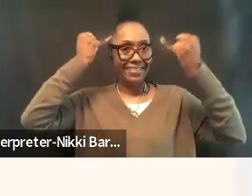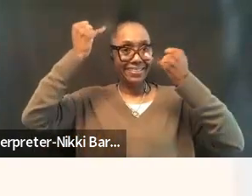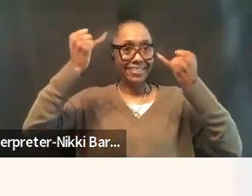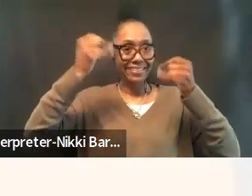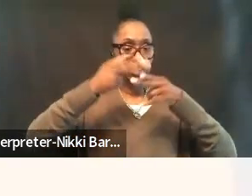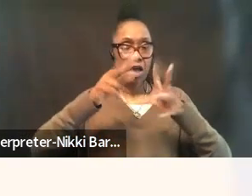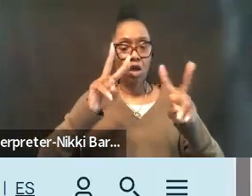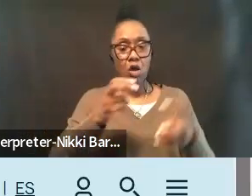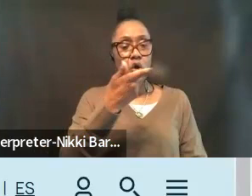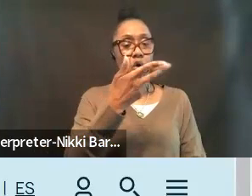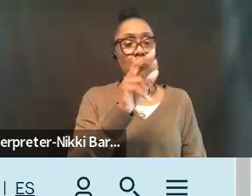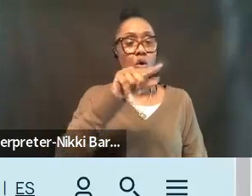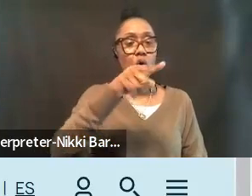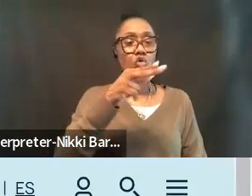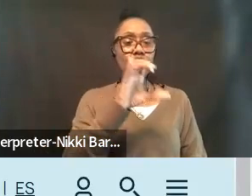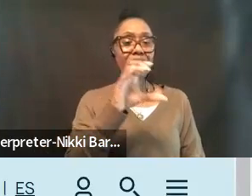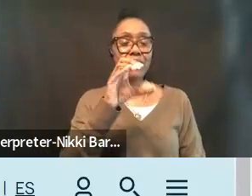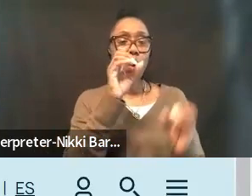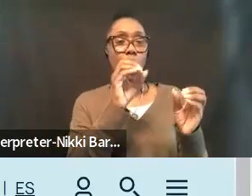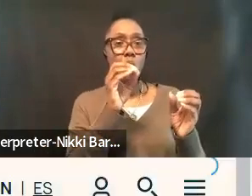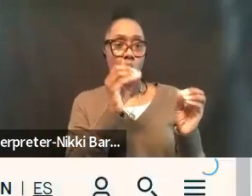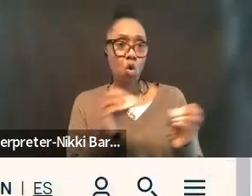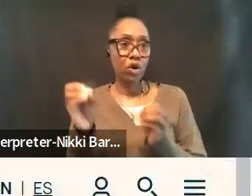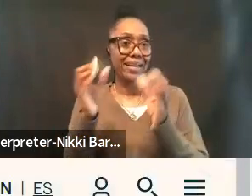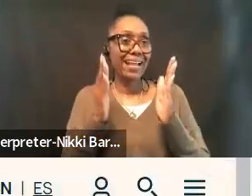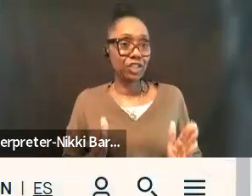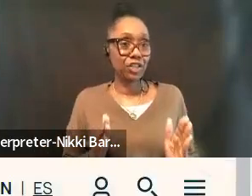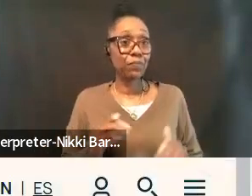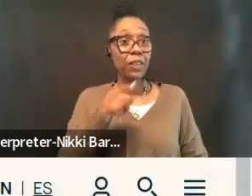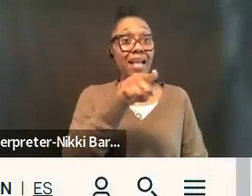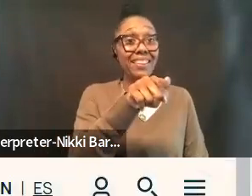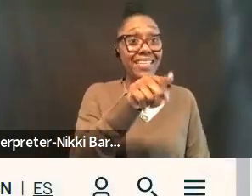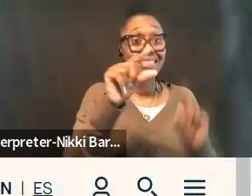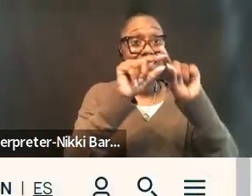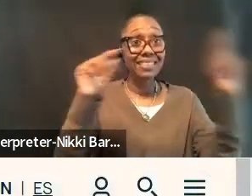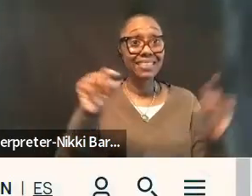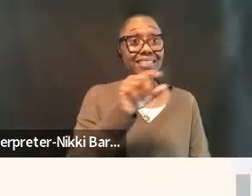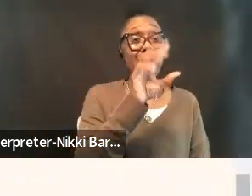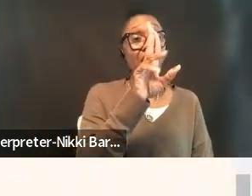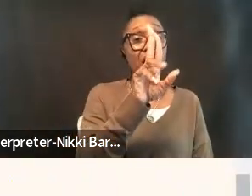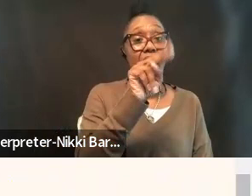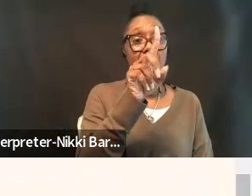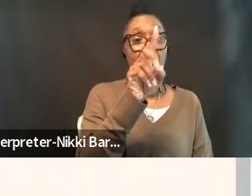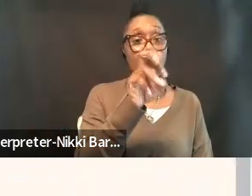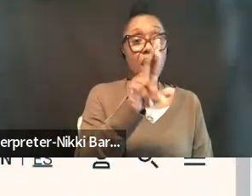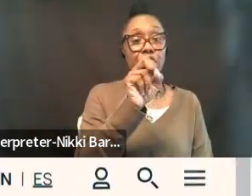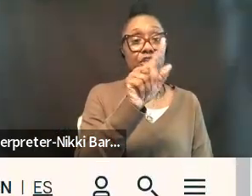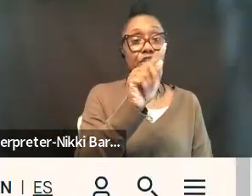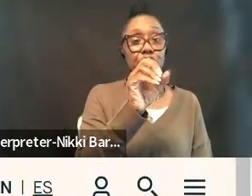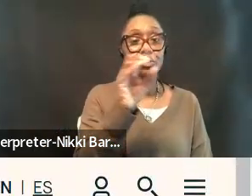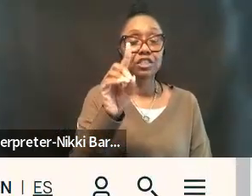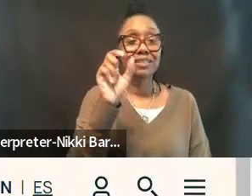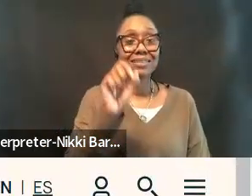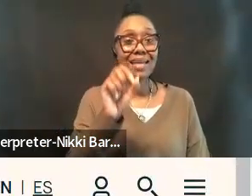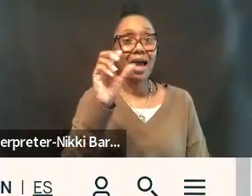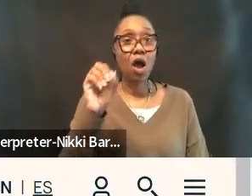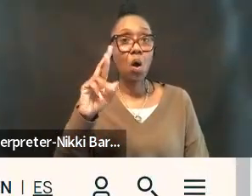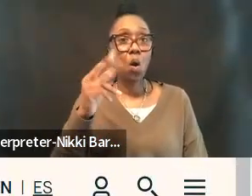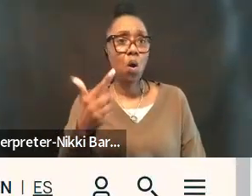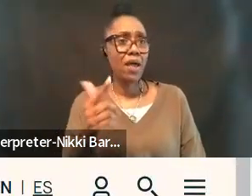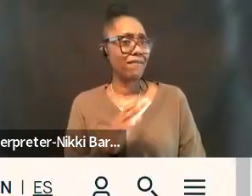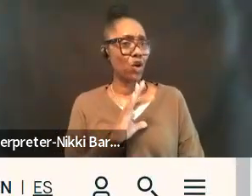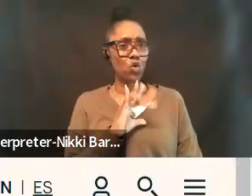Page of it and there's a lot of really cool examples of students on here that they, they can show you like, you know, this is a student that has this exceptionality.